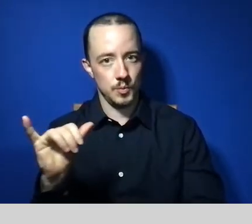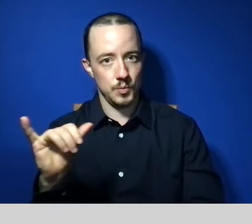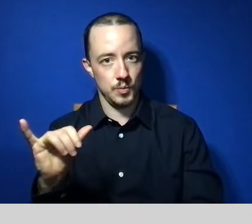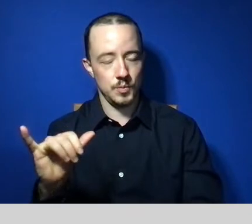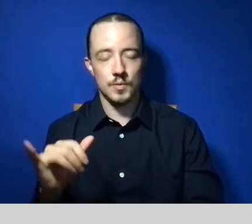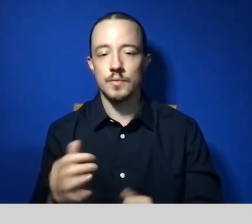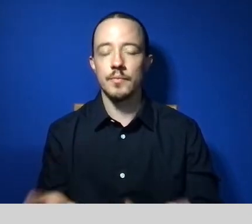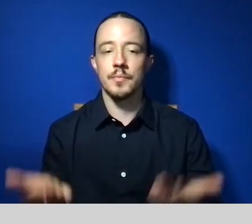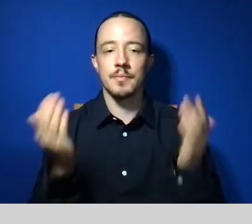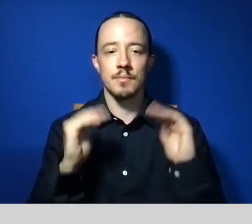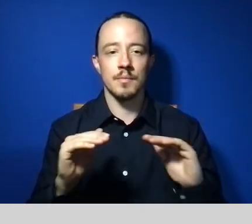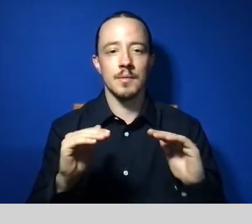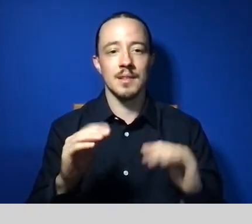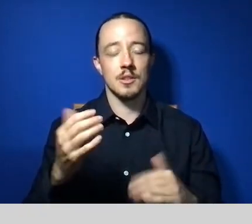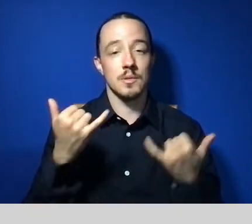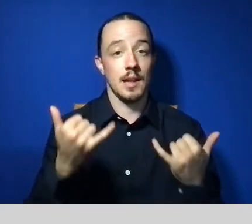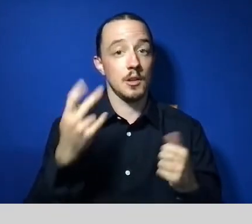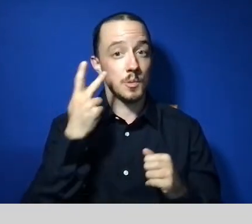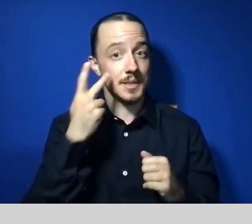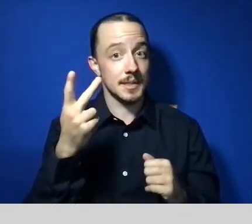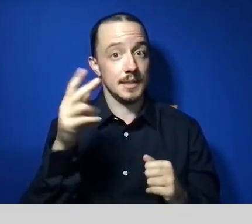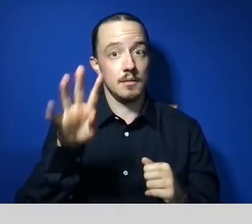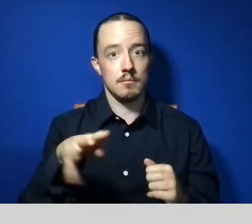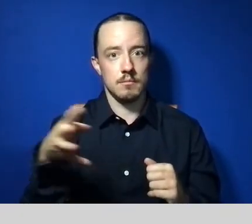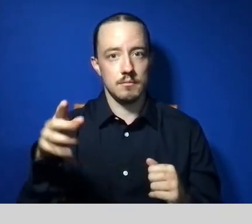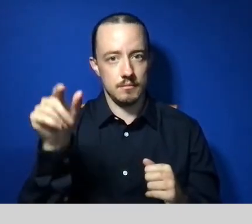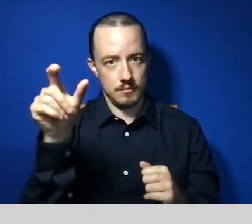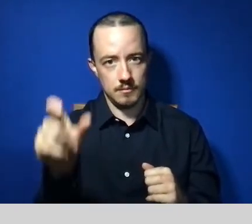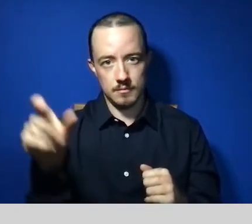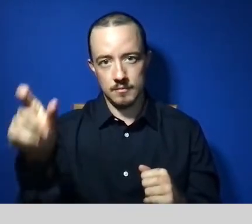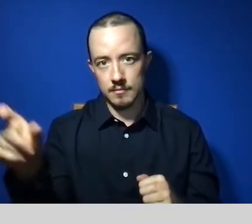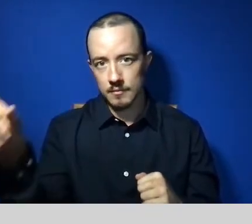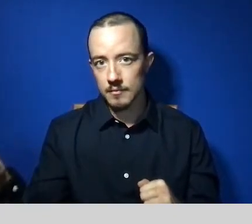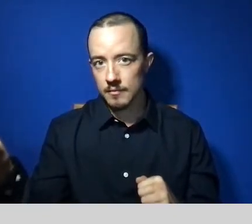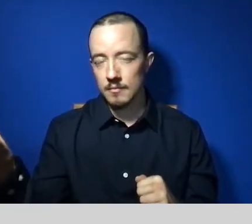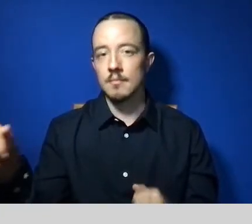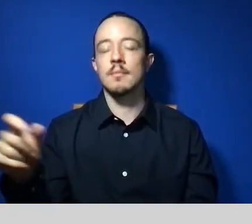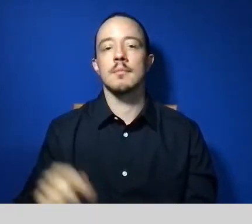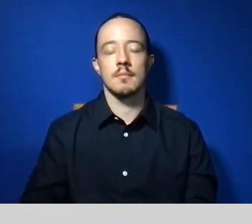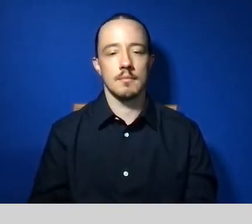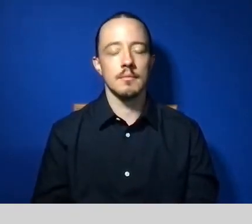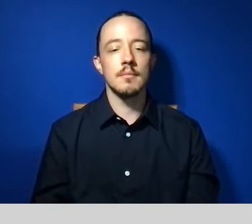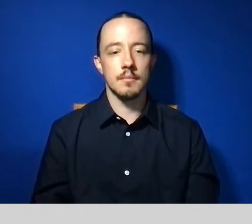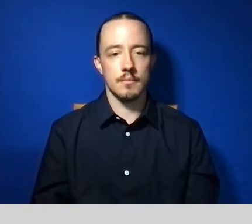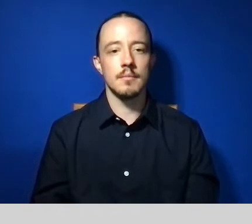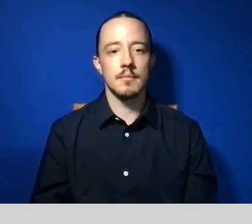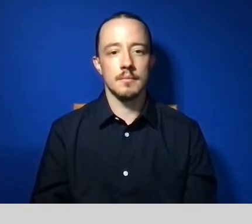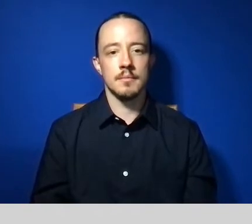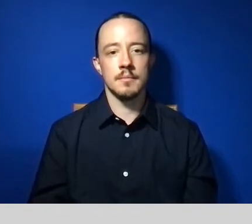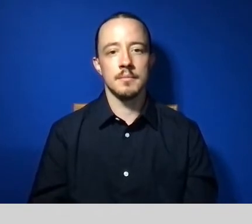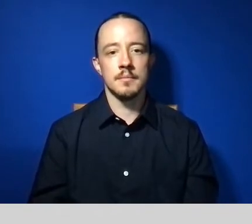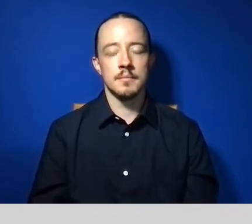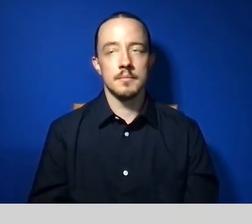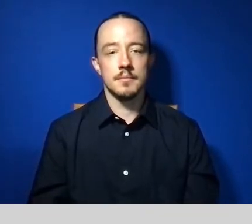So notice this data frame has a date column. It has Brazil, India, and in this case, United States.